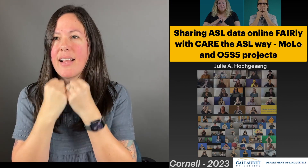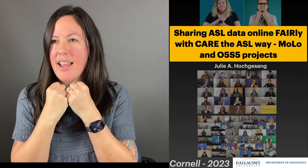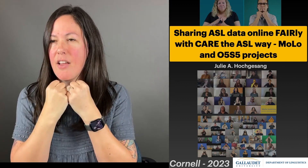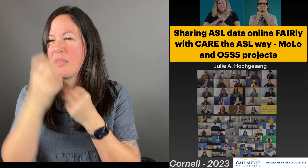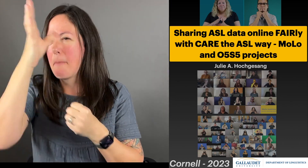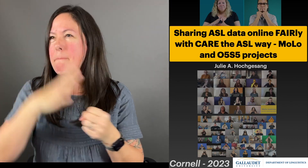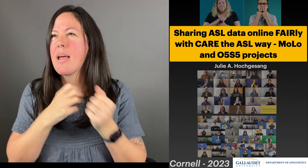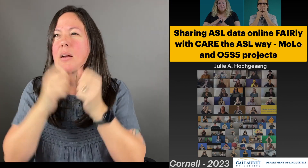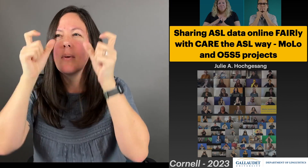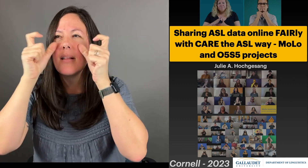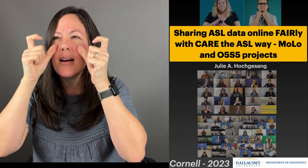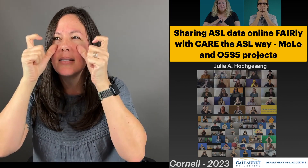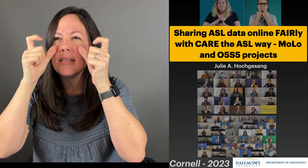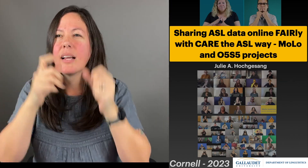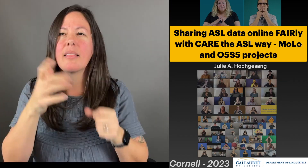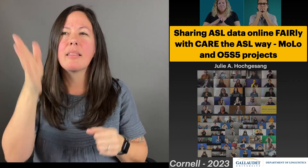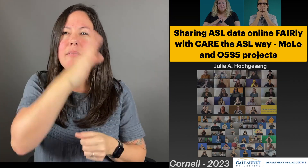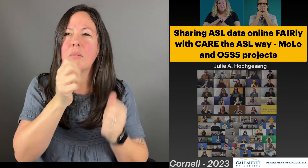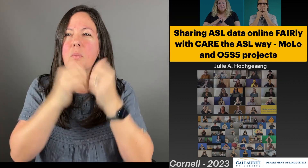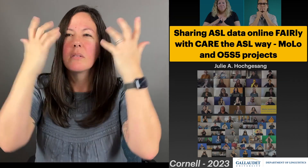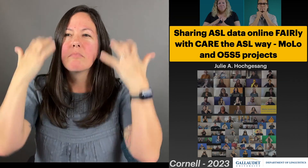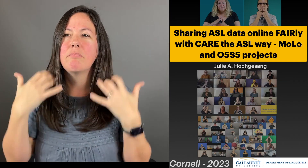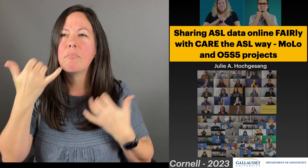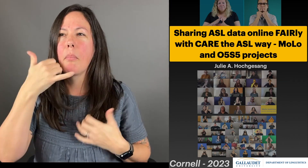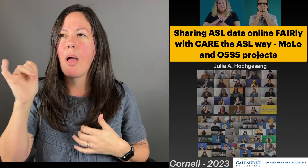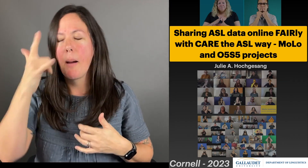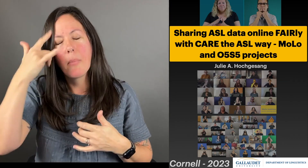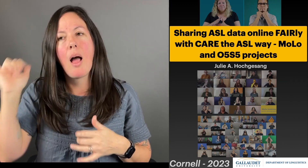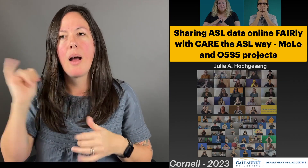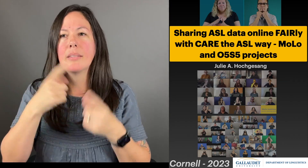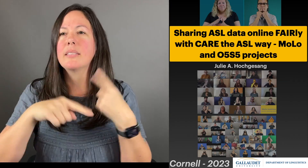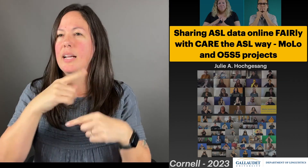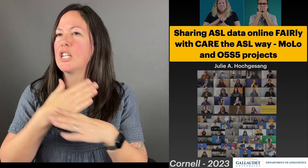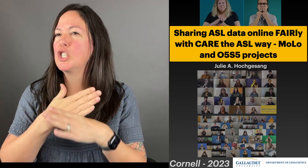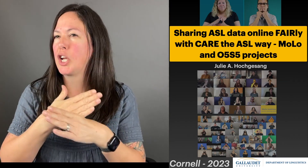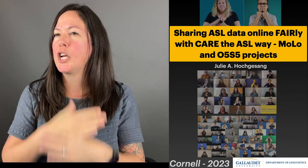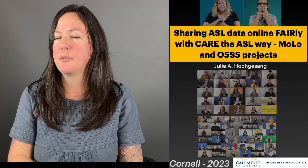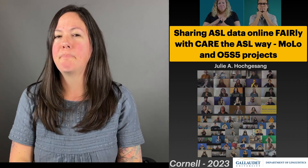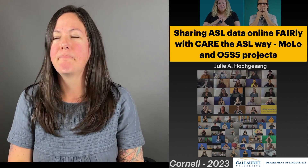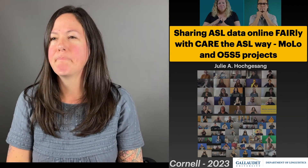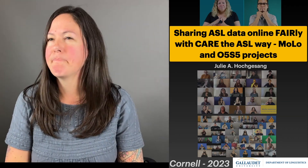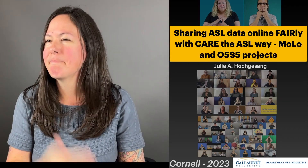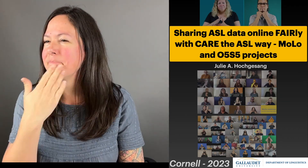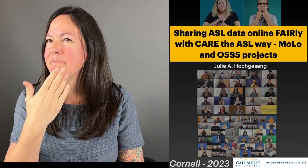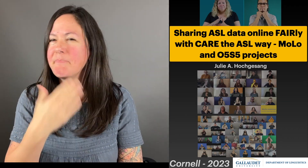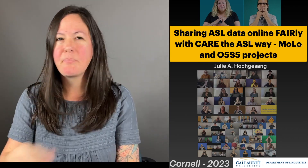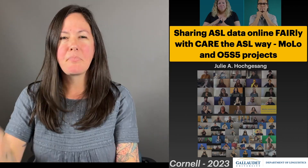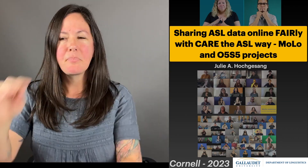The woman is signing "share" and the man is signing "care". The woman with blonde hair is on the left and the man with the glasses is on the right.